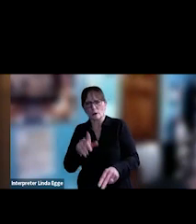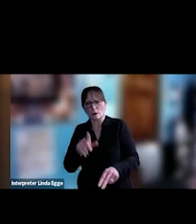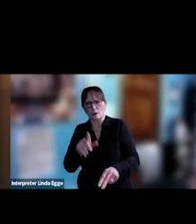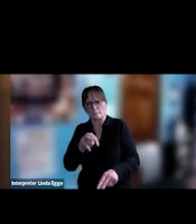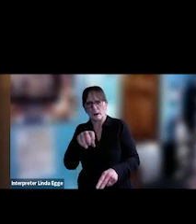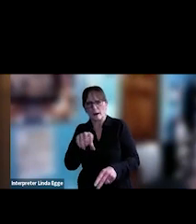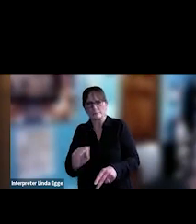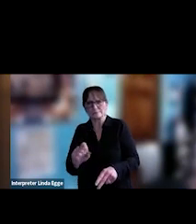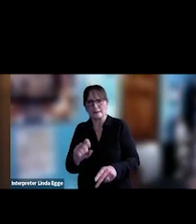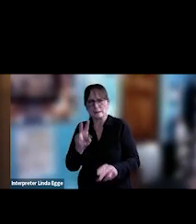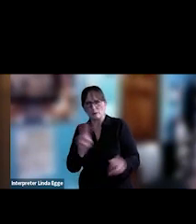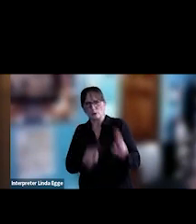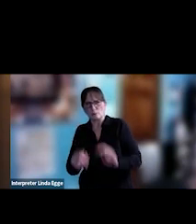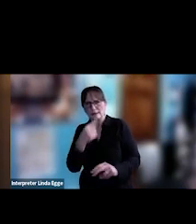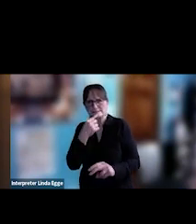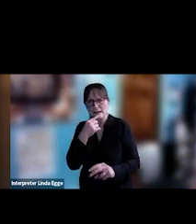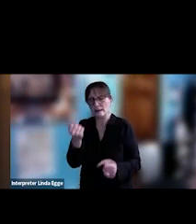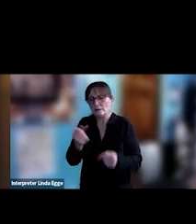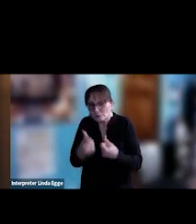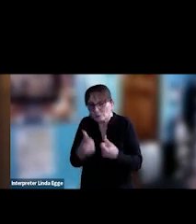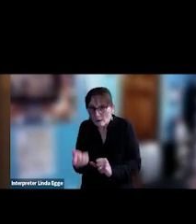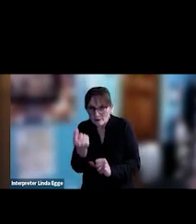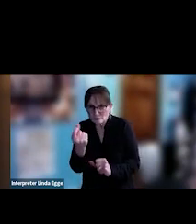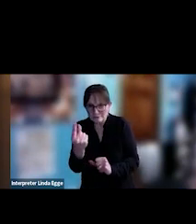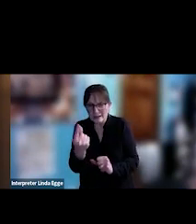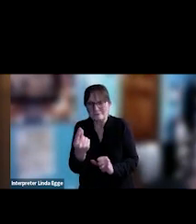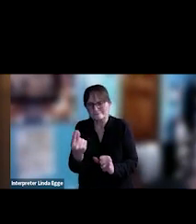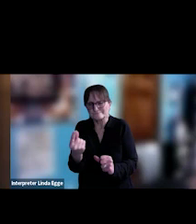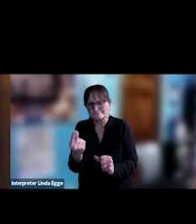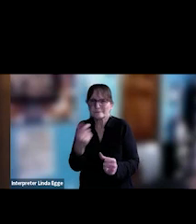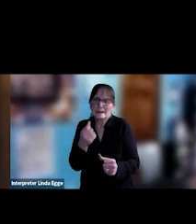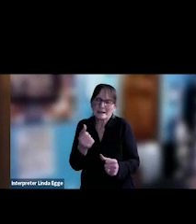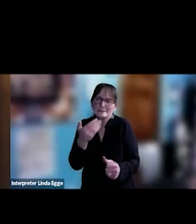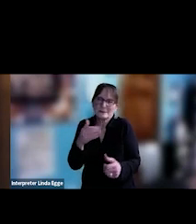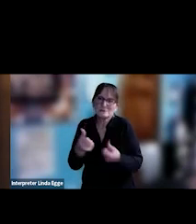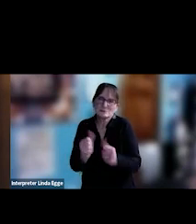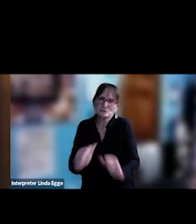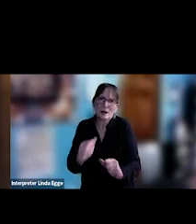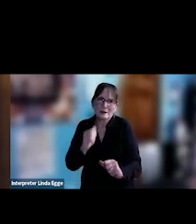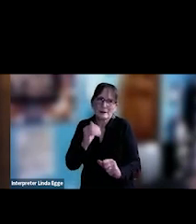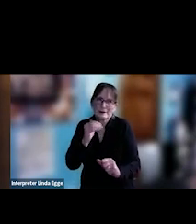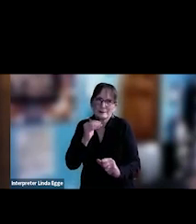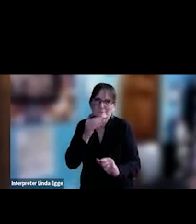and try and understand them and better, you know, to try and better understand SSA's rules about these things.